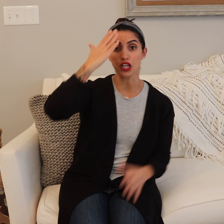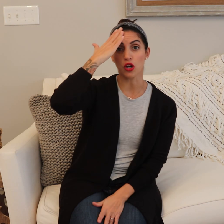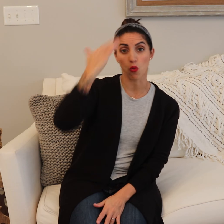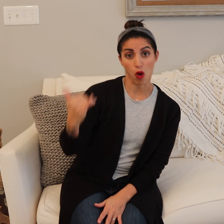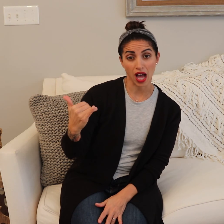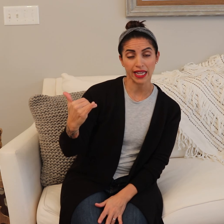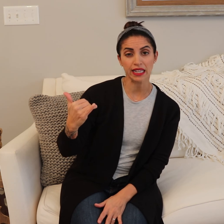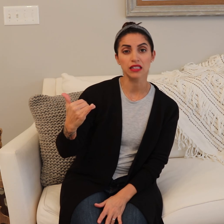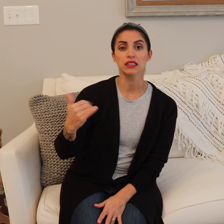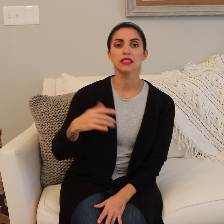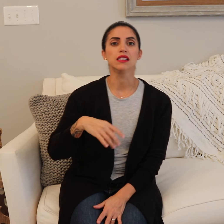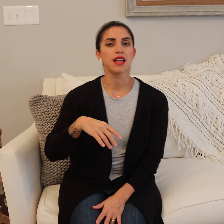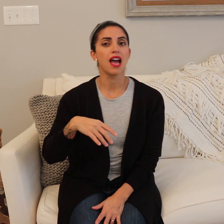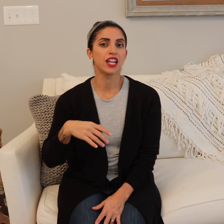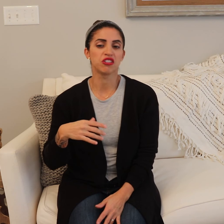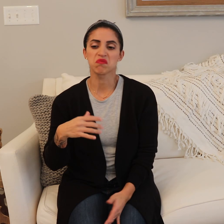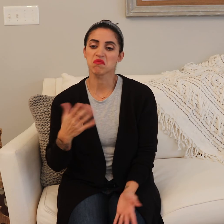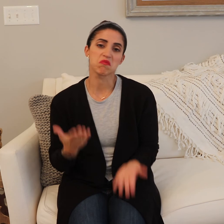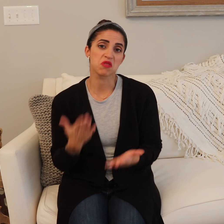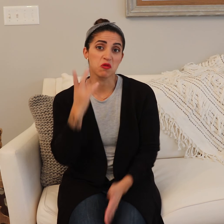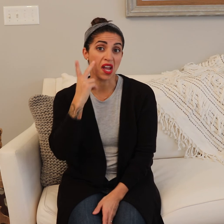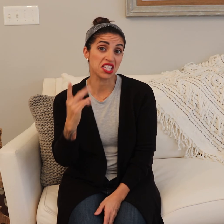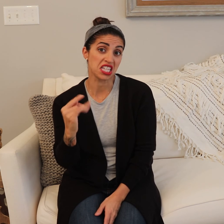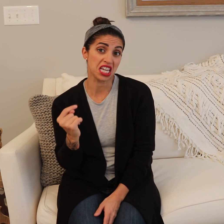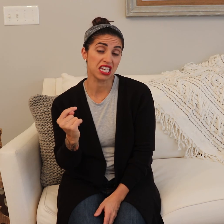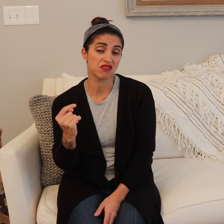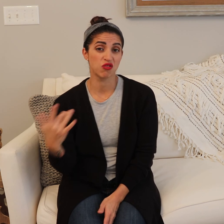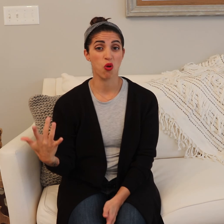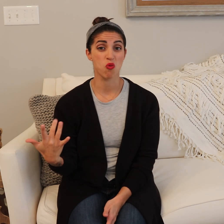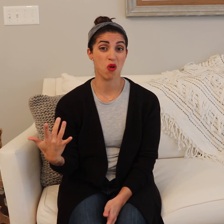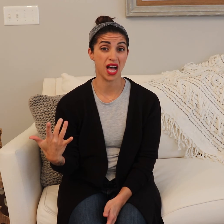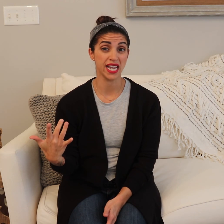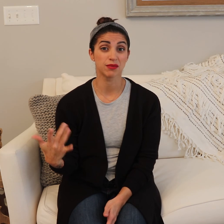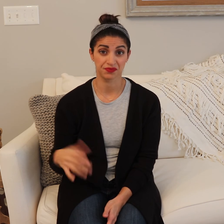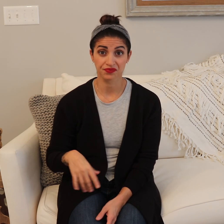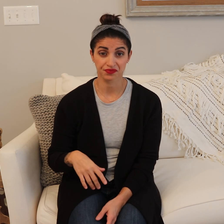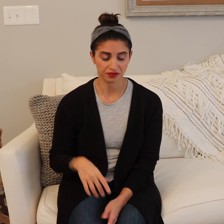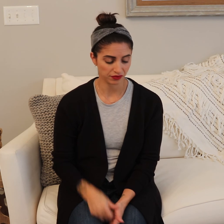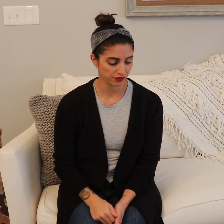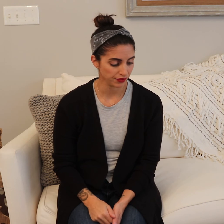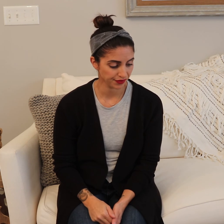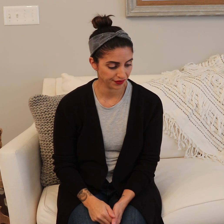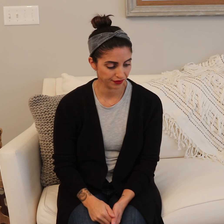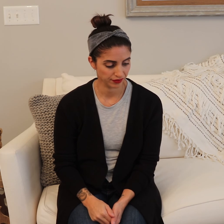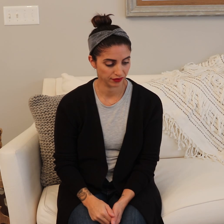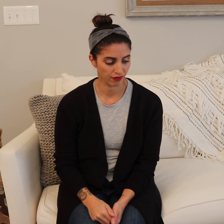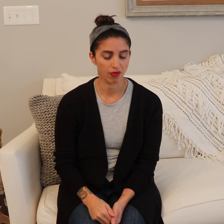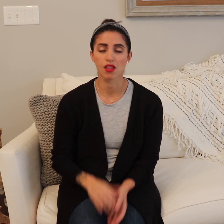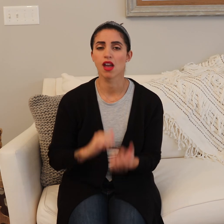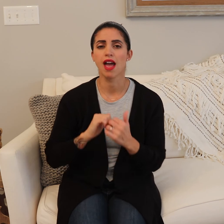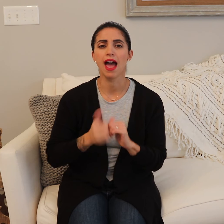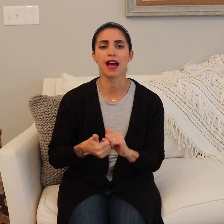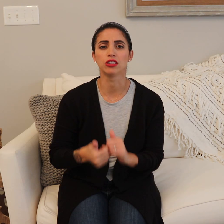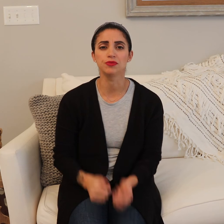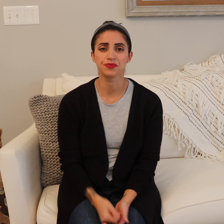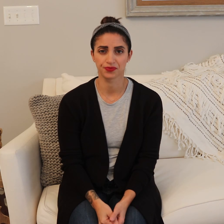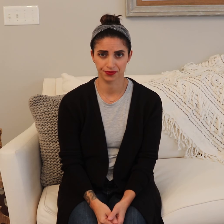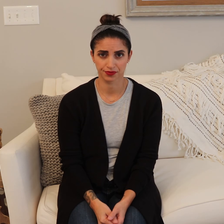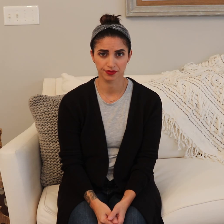So we teach it "Why" and you might see it "Why" How